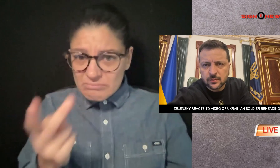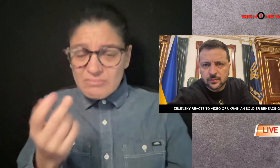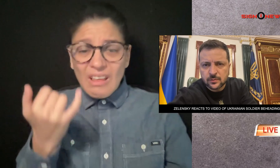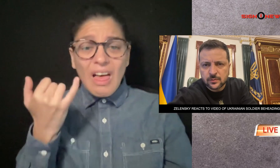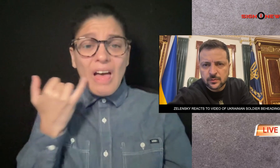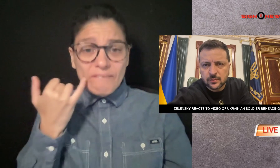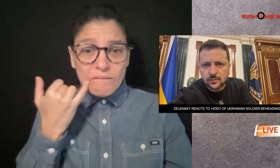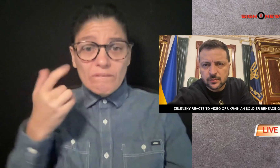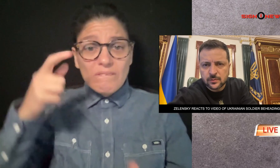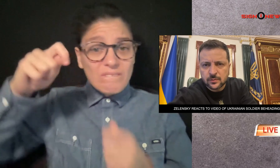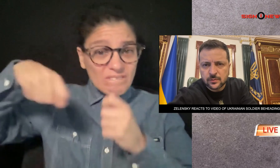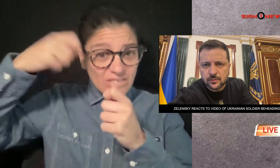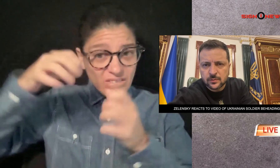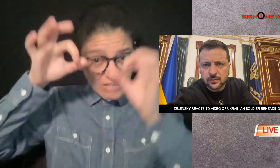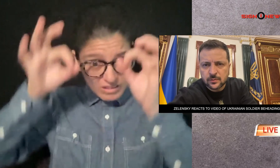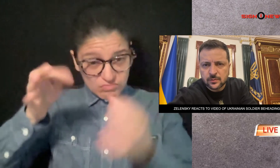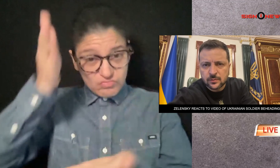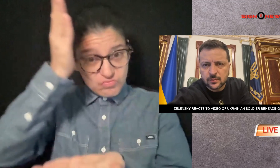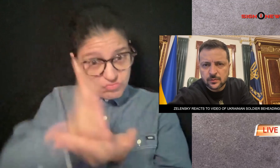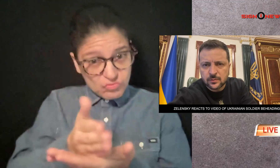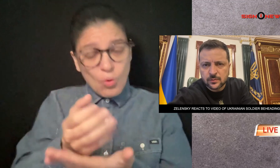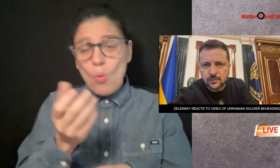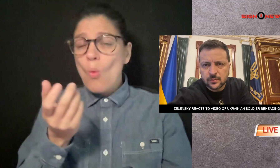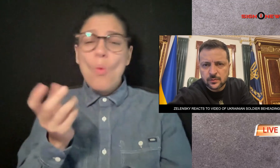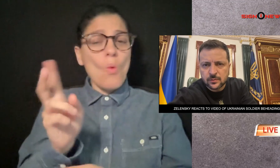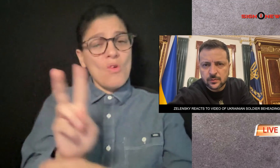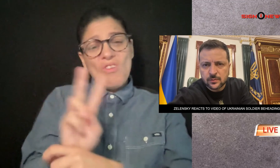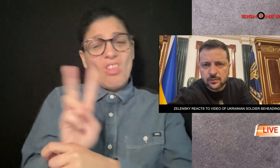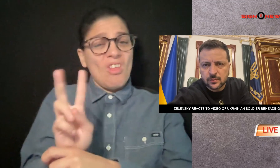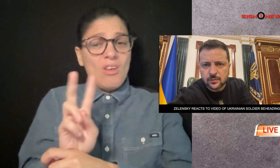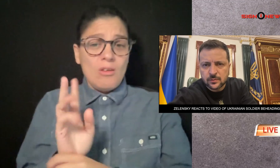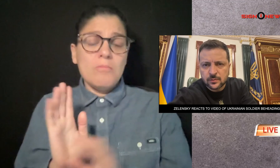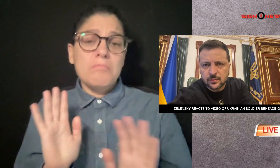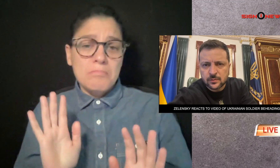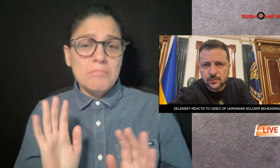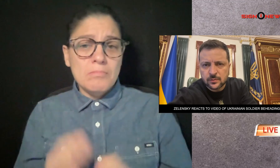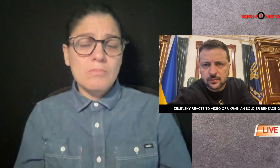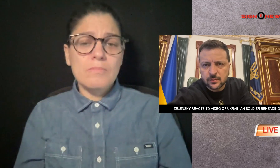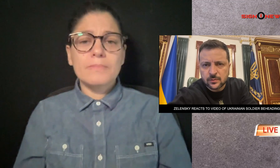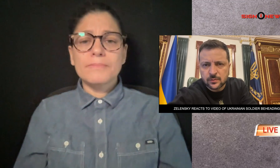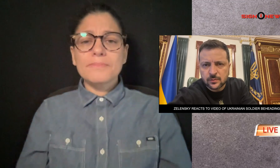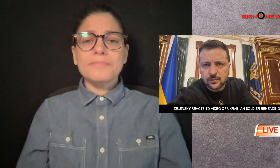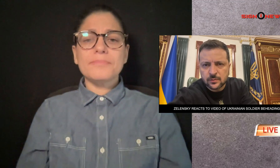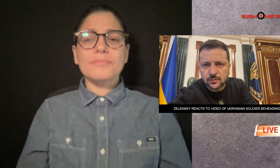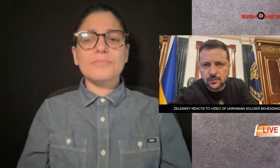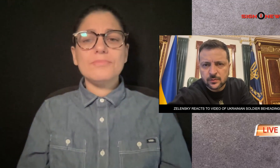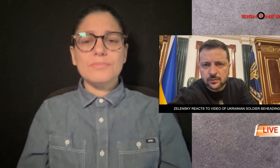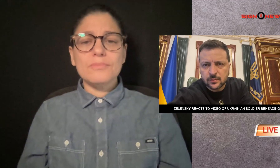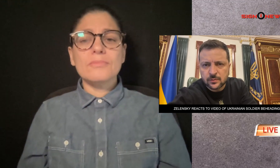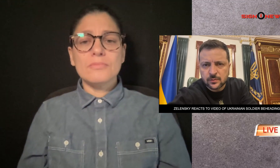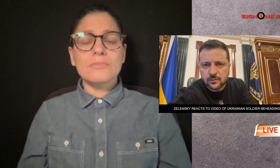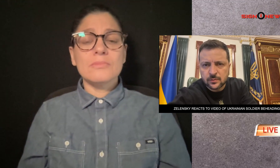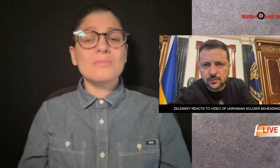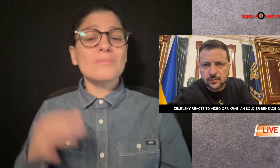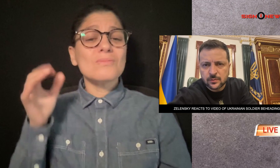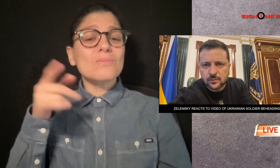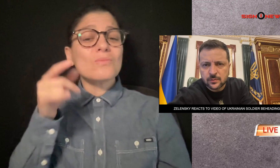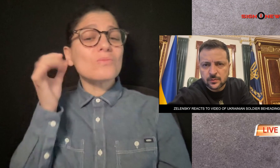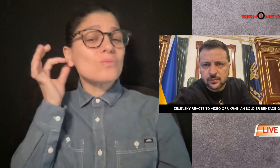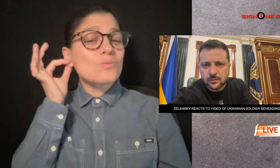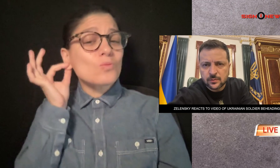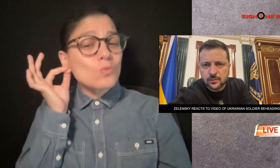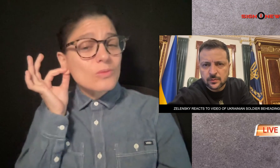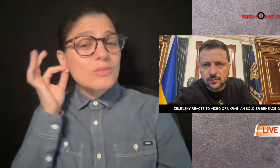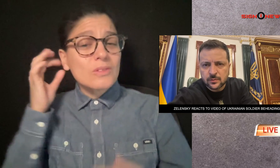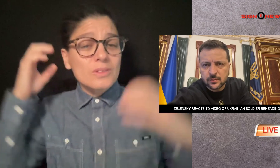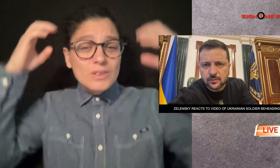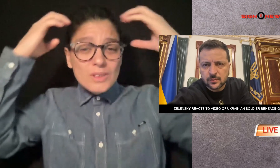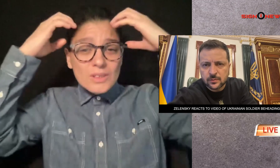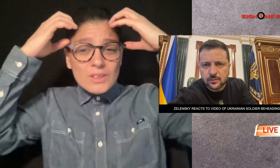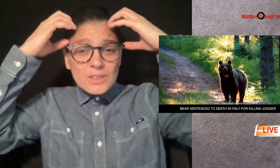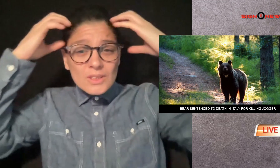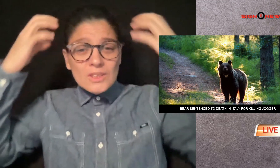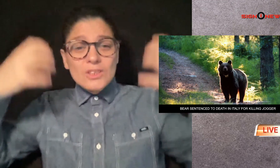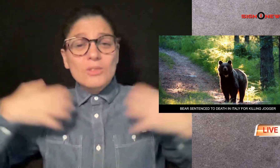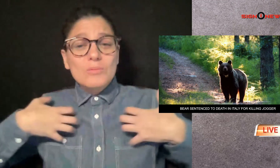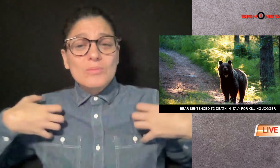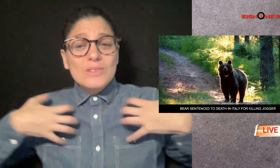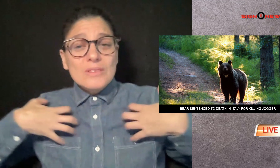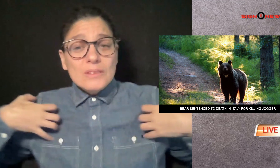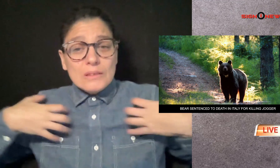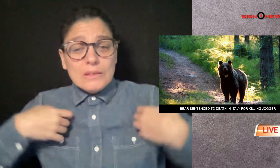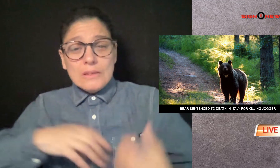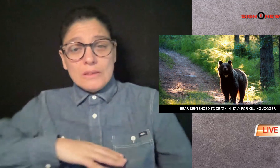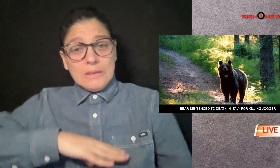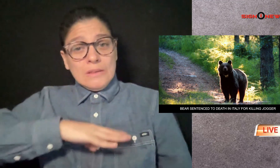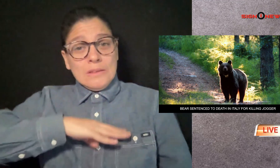if the video is real